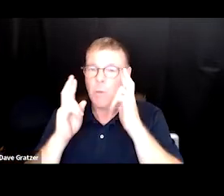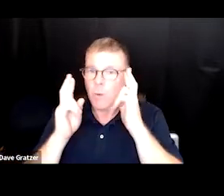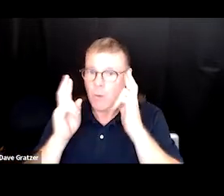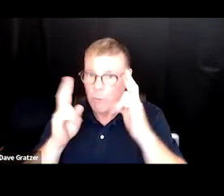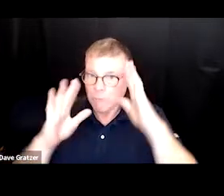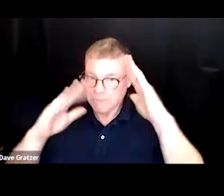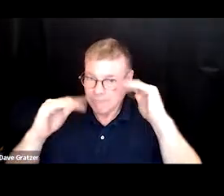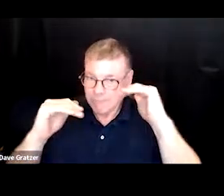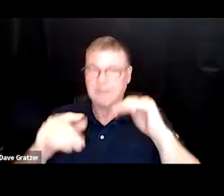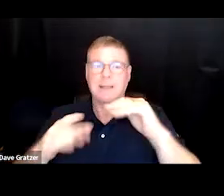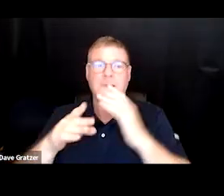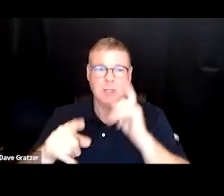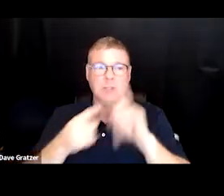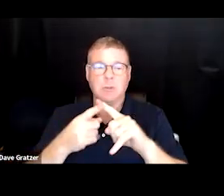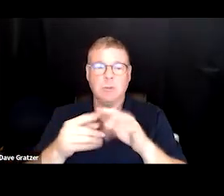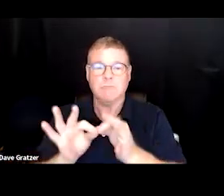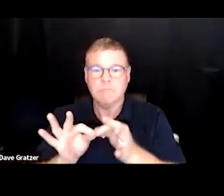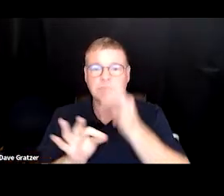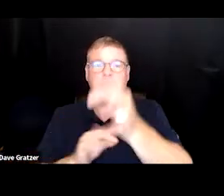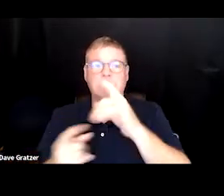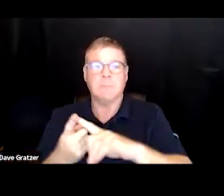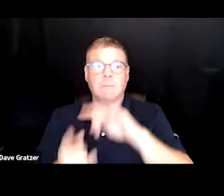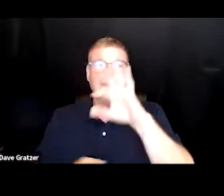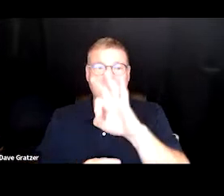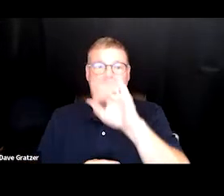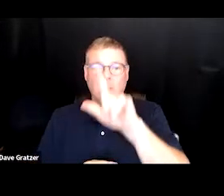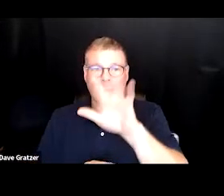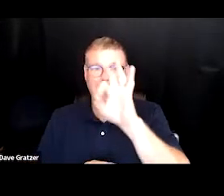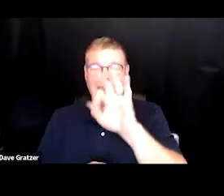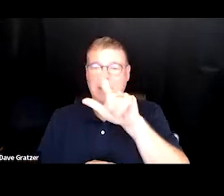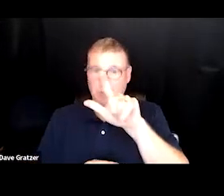shortly to put us through 9/29/23.